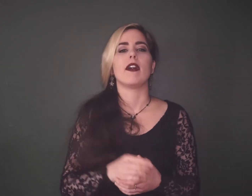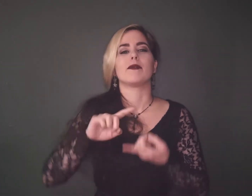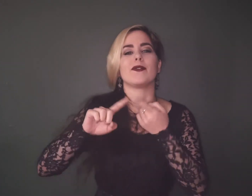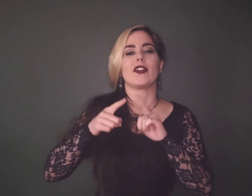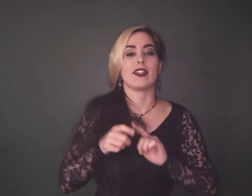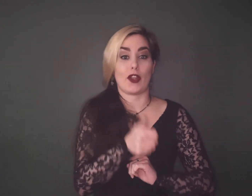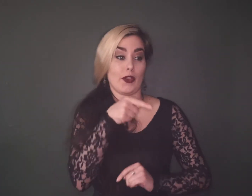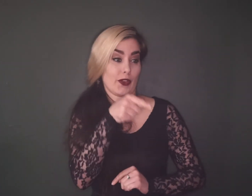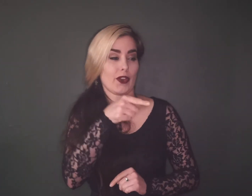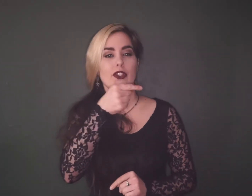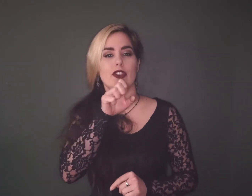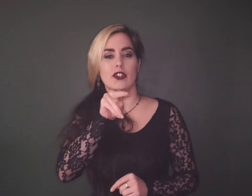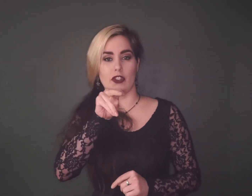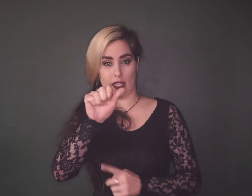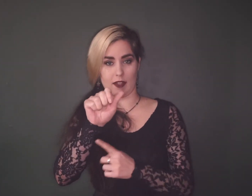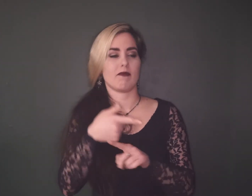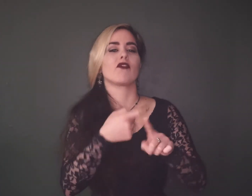My friend Genna, who lives in New York...